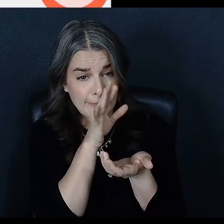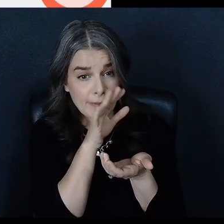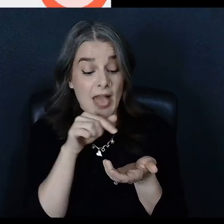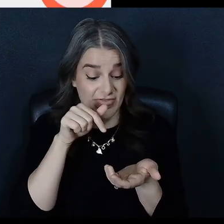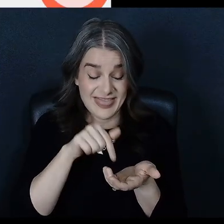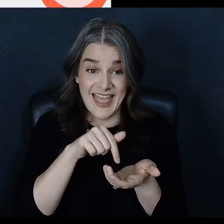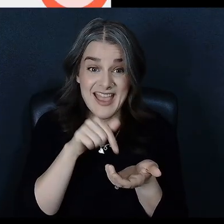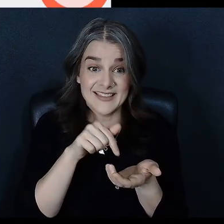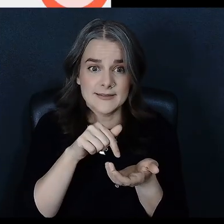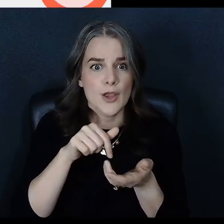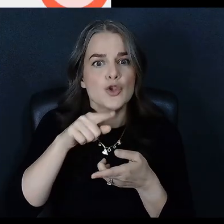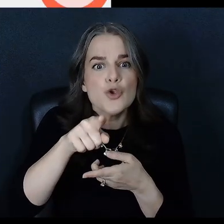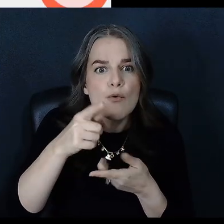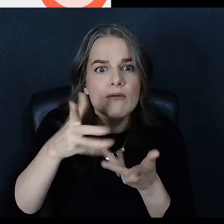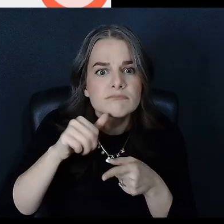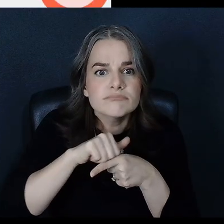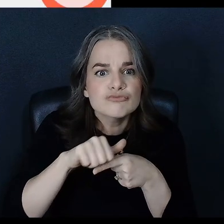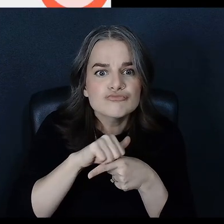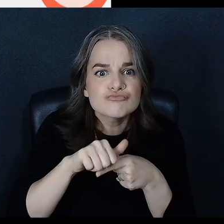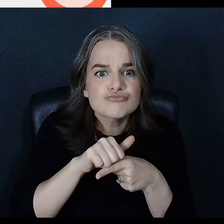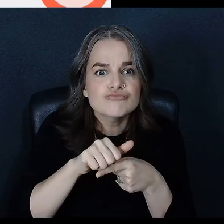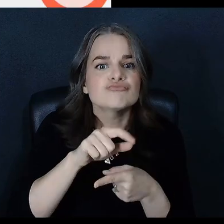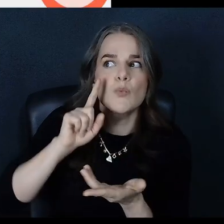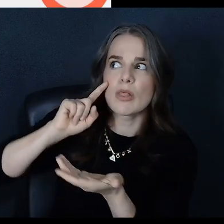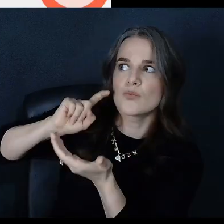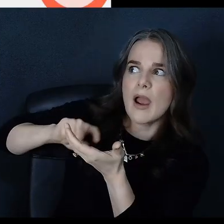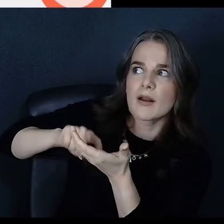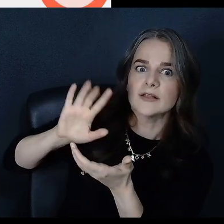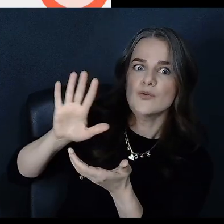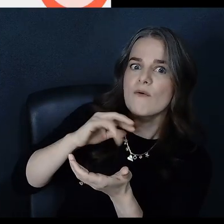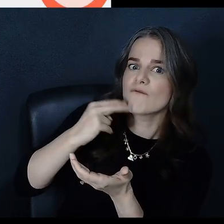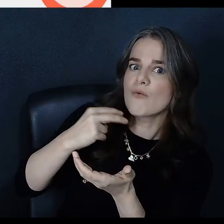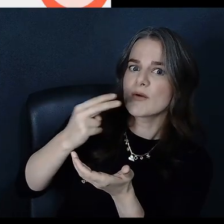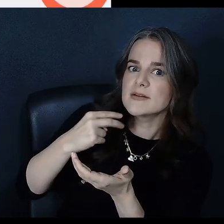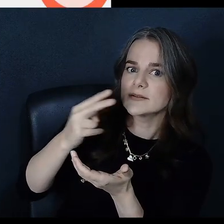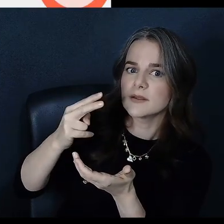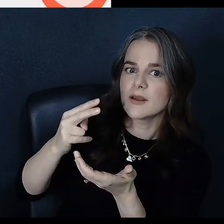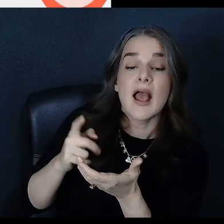It recognizes your voice and then speaks out loud in a computer-generated voice.